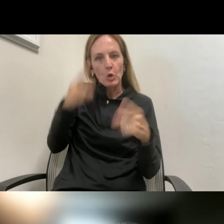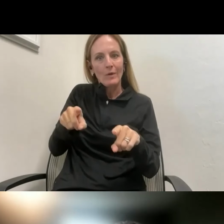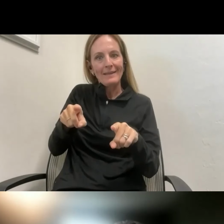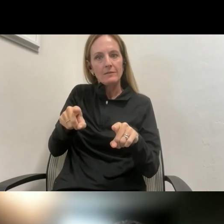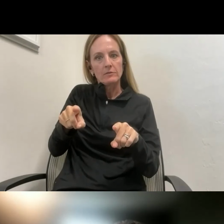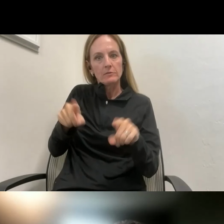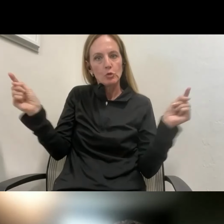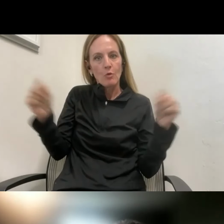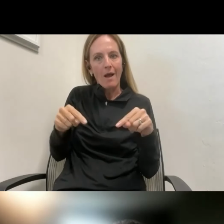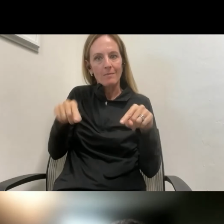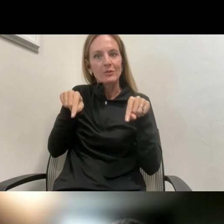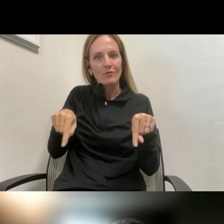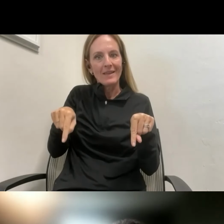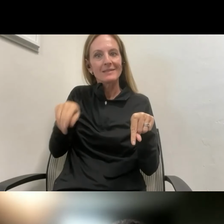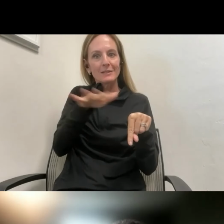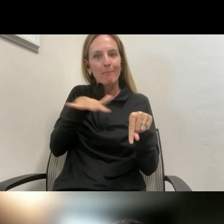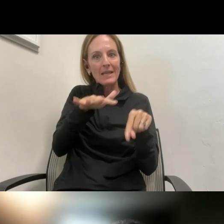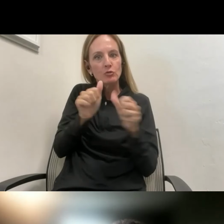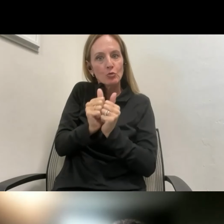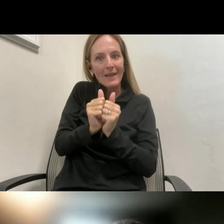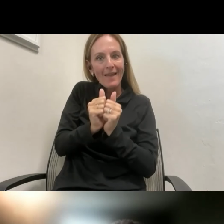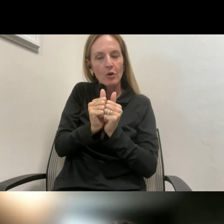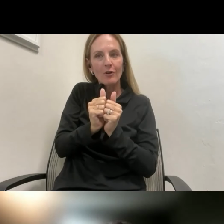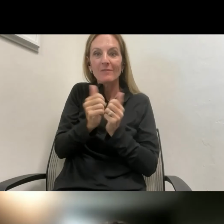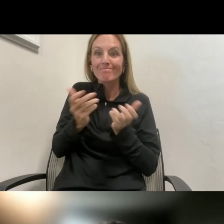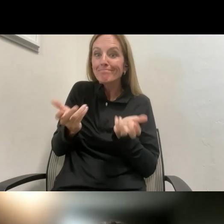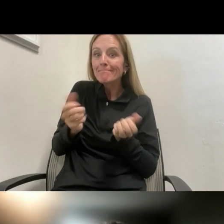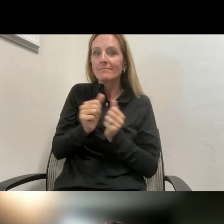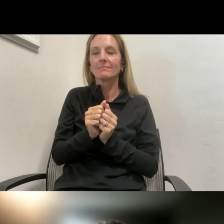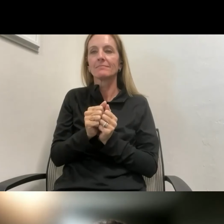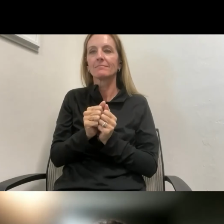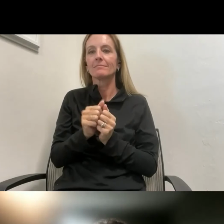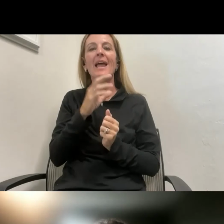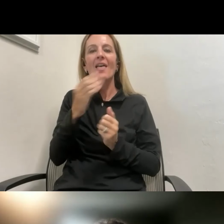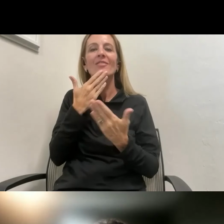Yeah, thank you [Participant Name] - I'm sorry I'm not saying your name right. Yeah, thank you!